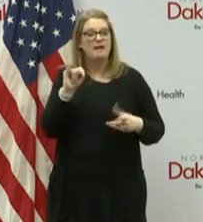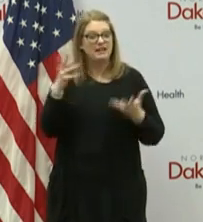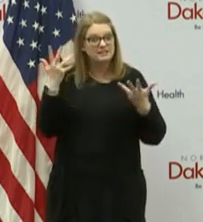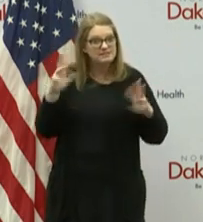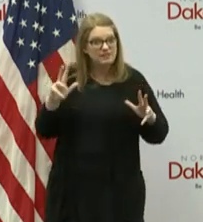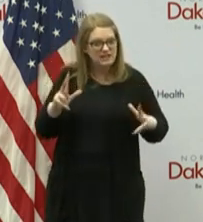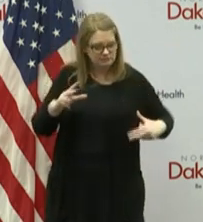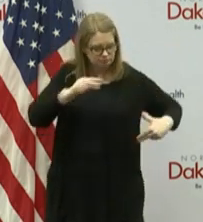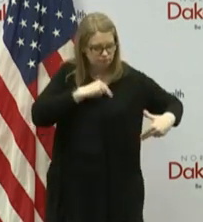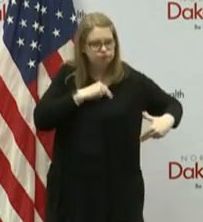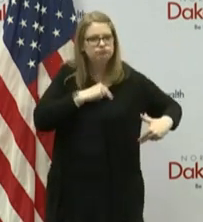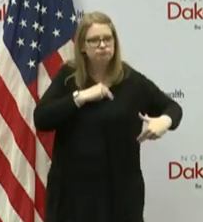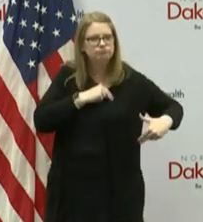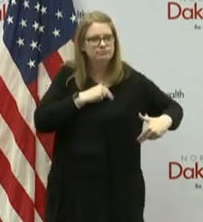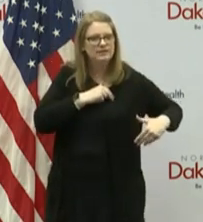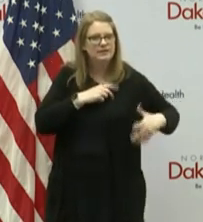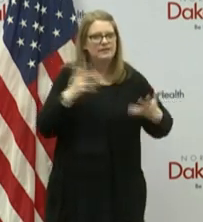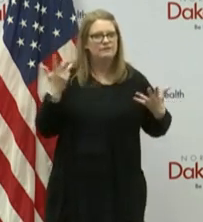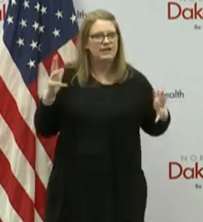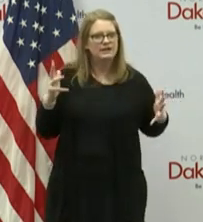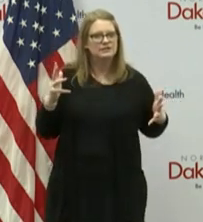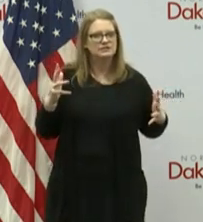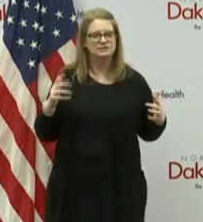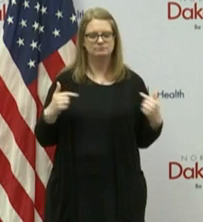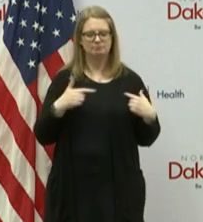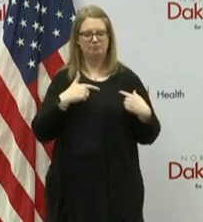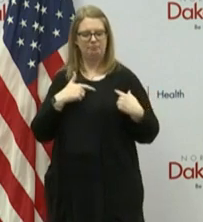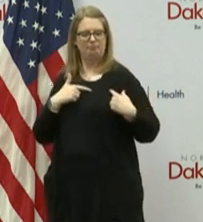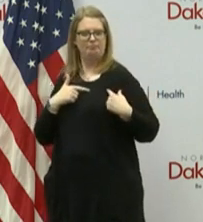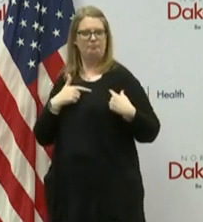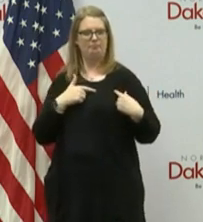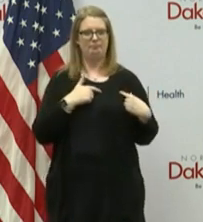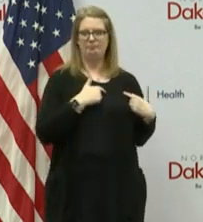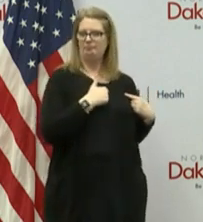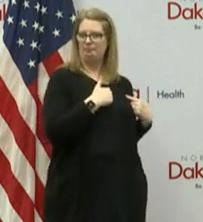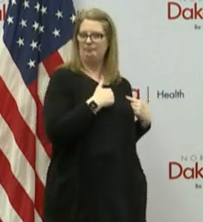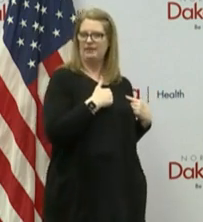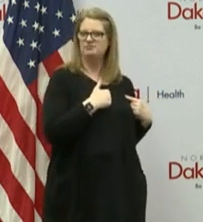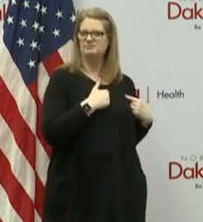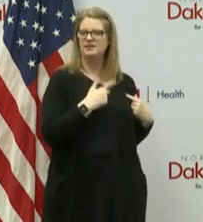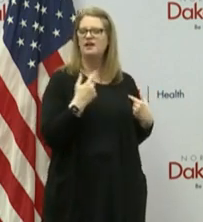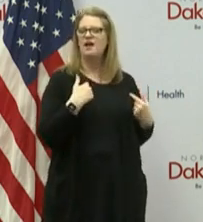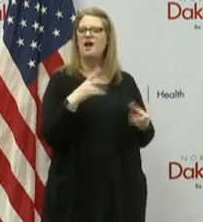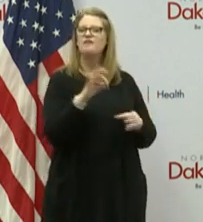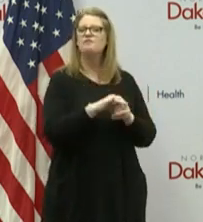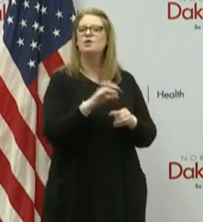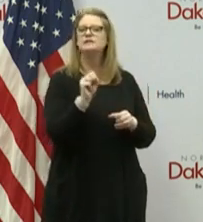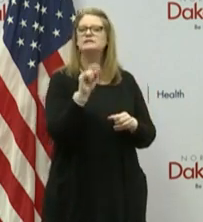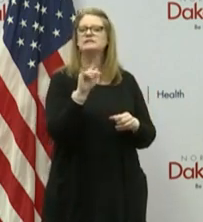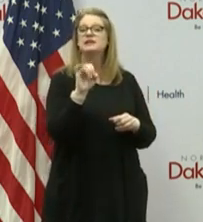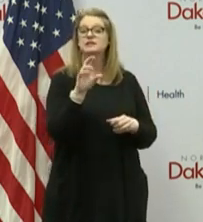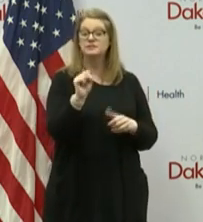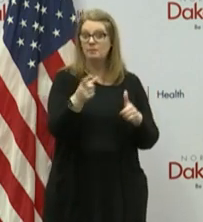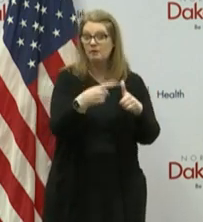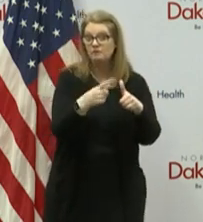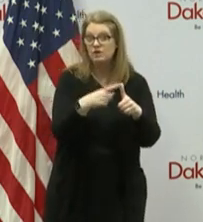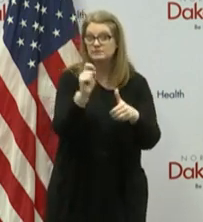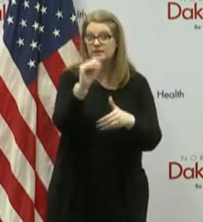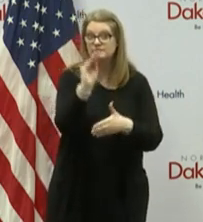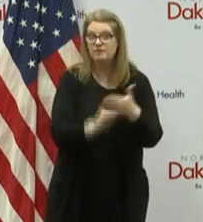INCLUDE THIS STICKER IN THE MAIL BALLOT. IF YOU GOT SENT A STICKER DON'T PUT IT ON UNTIL YOU HAVE COMPLETED YOUR BALLOT AND SENT IT BACK IN.